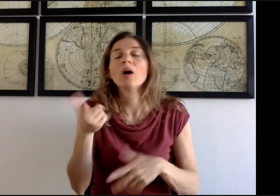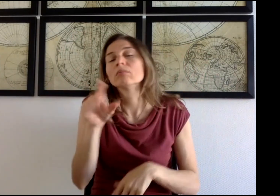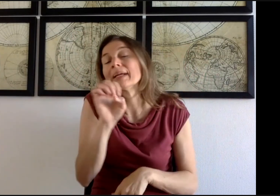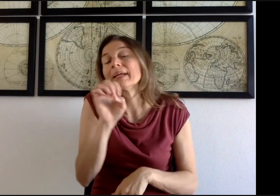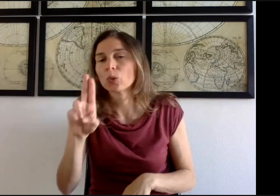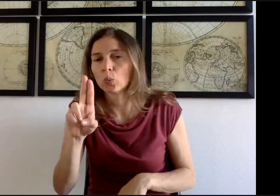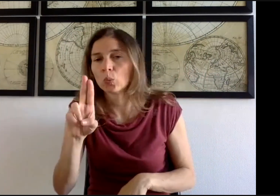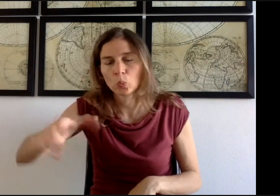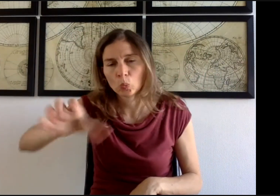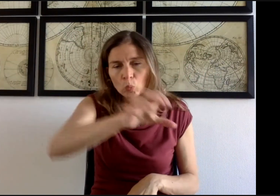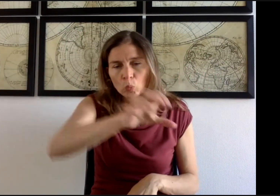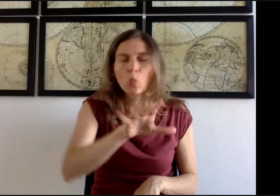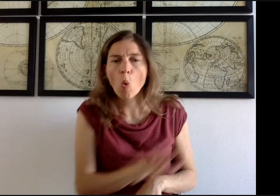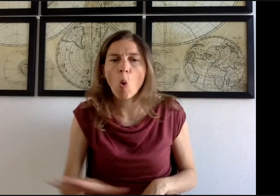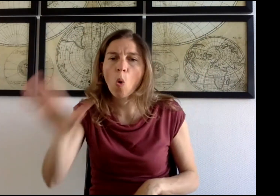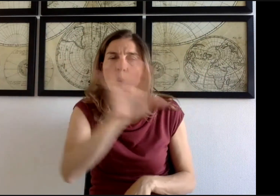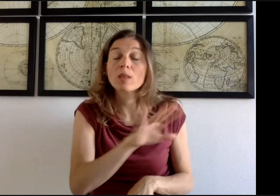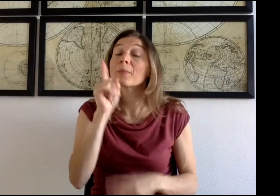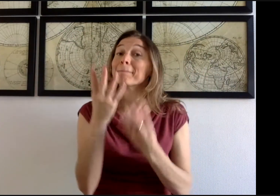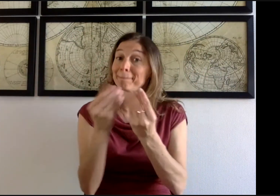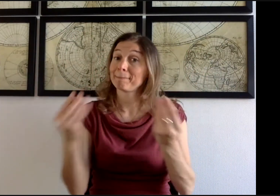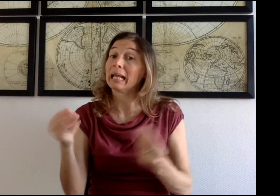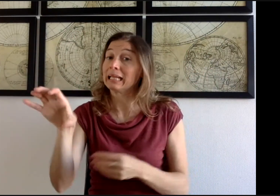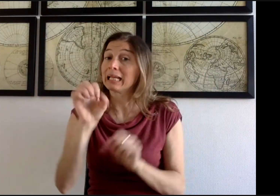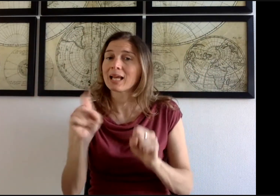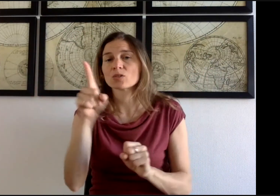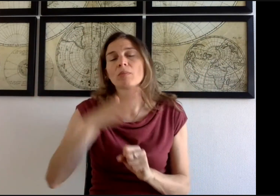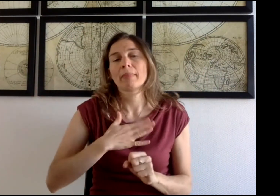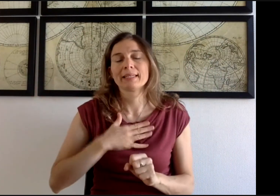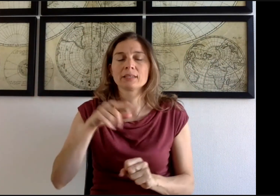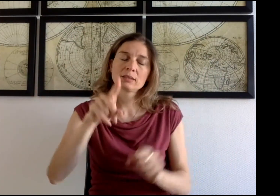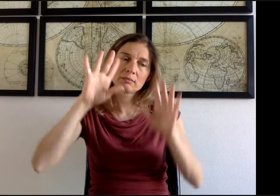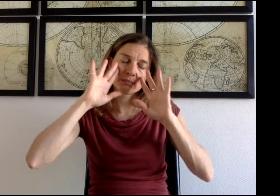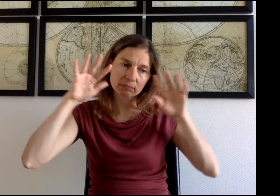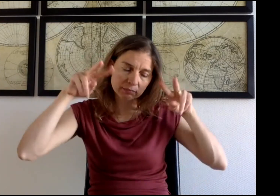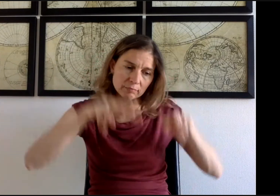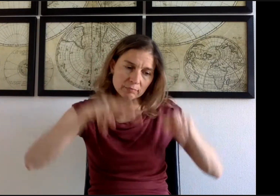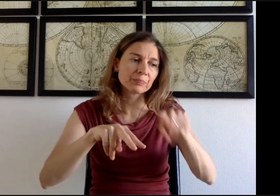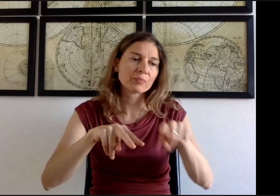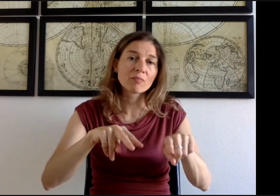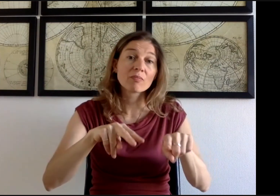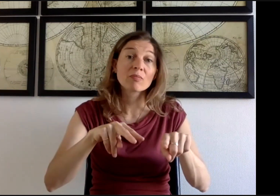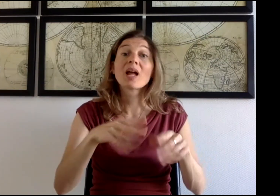So, please, your attention for that because when the hearing aid is broken